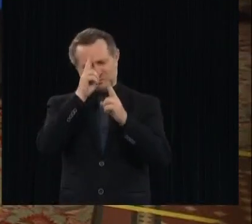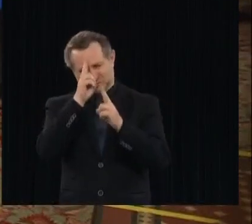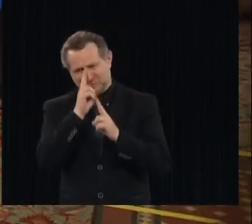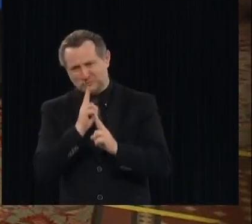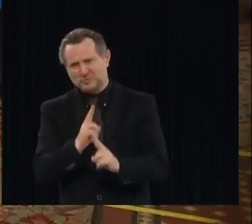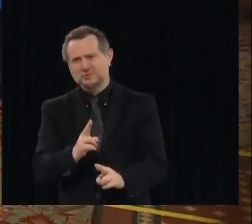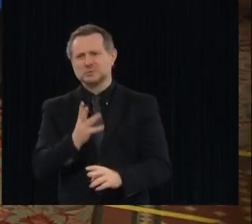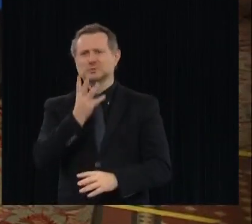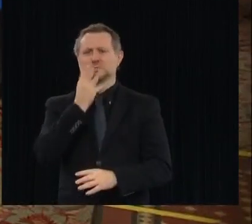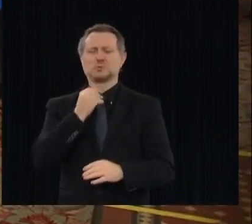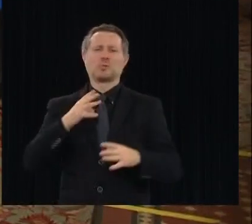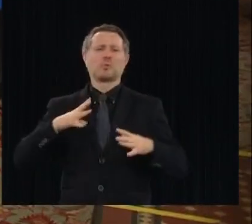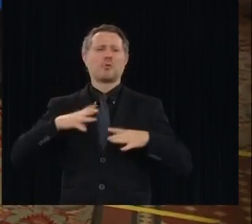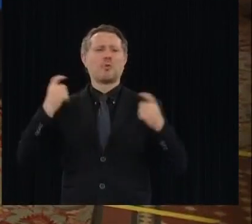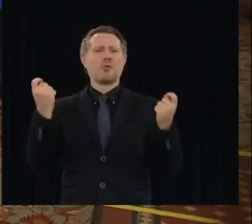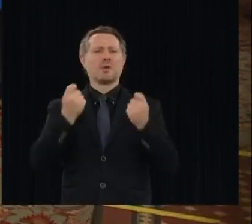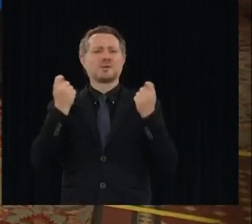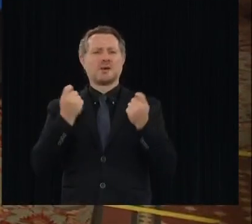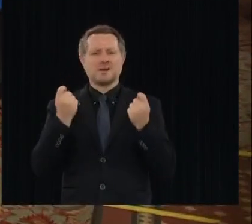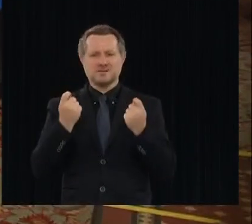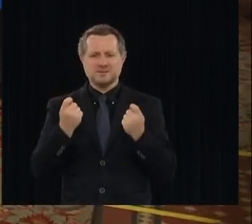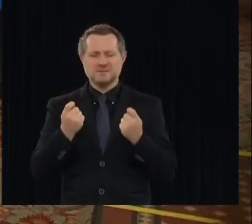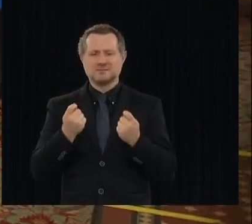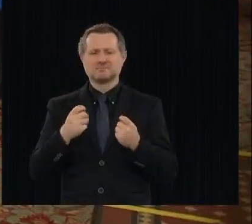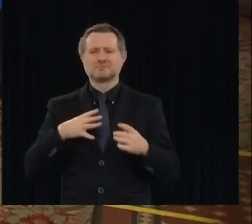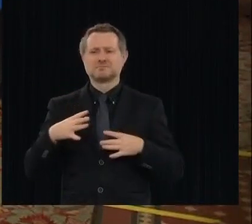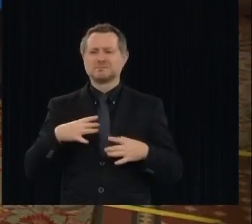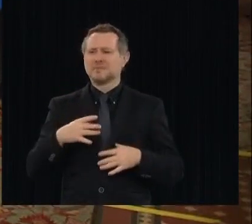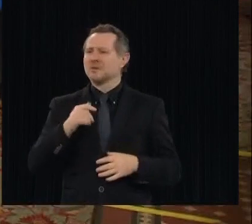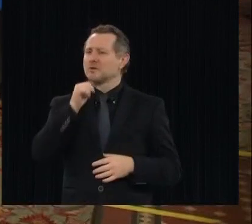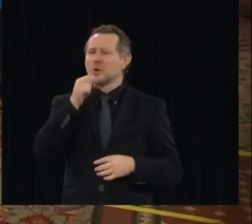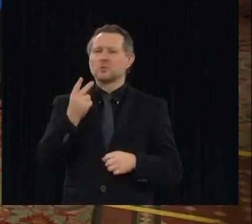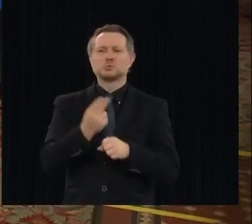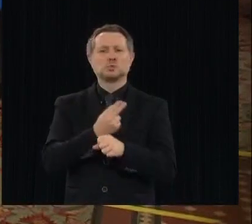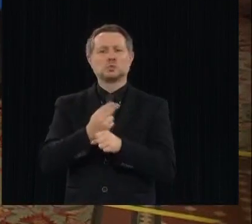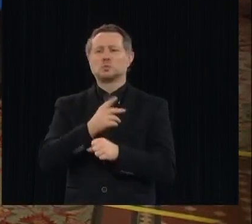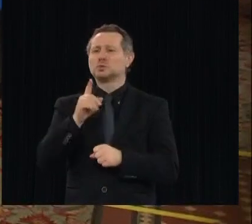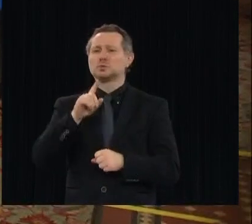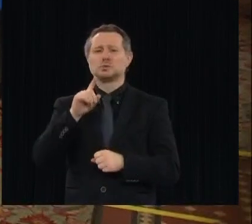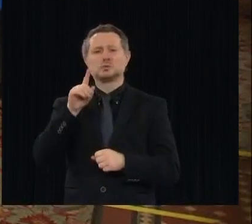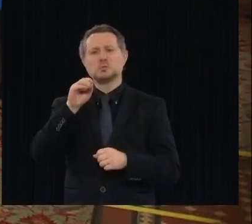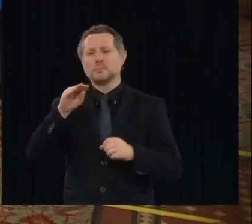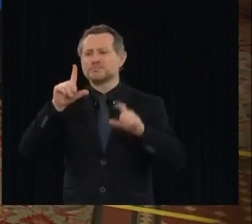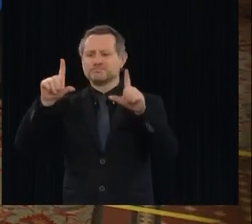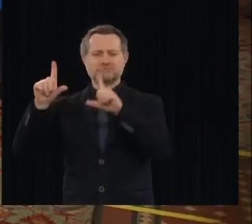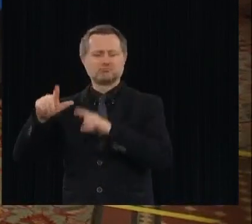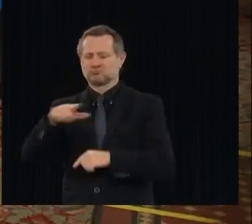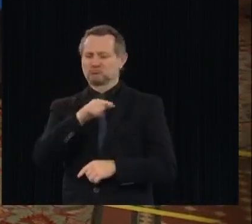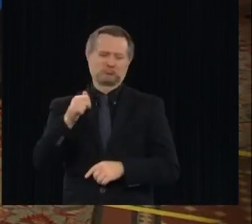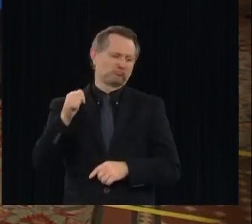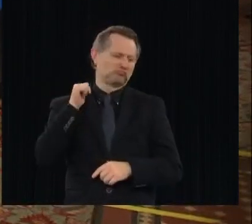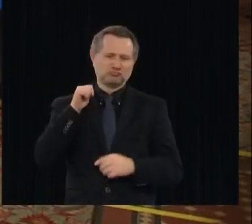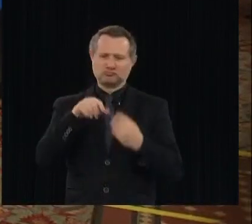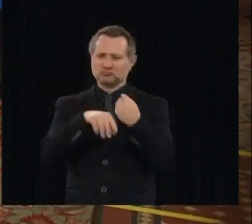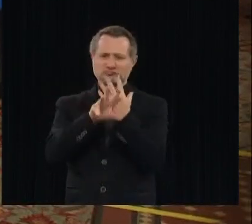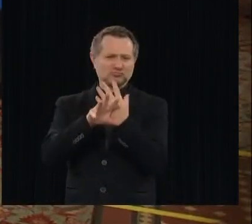NEED TO GO OUT AND AS